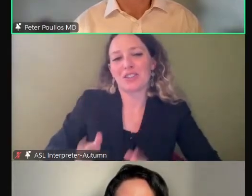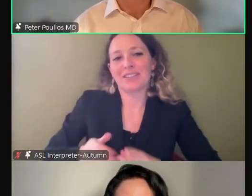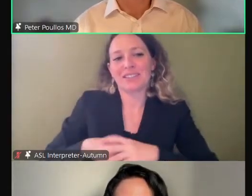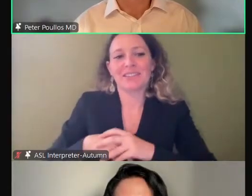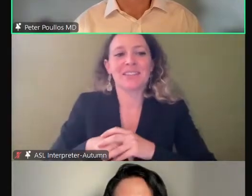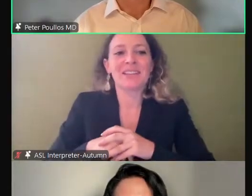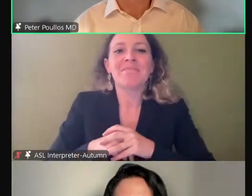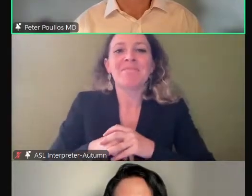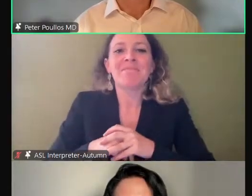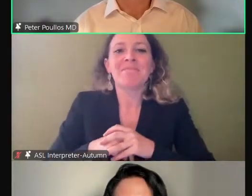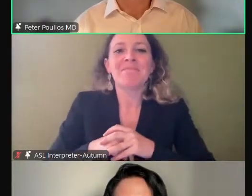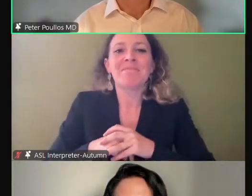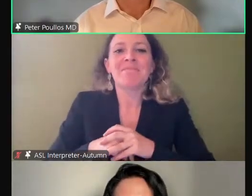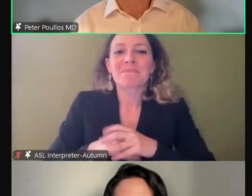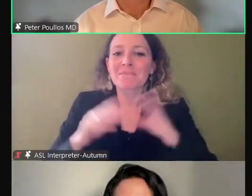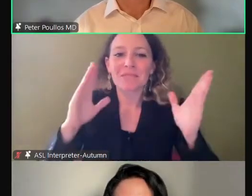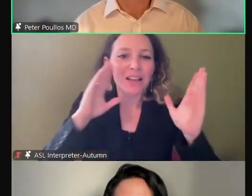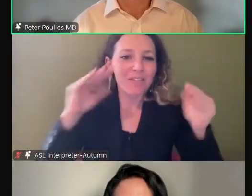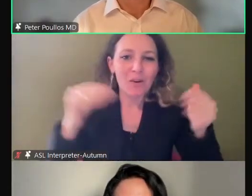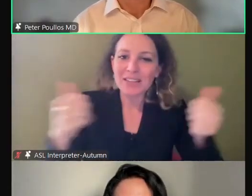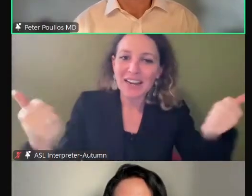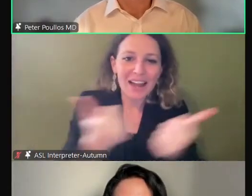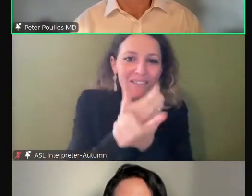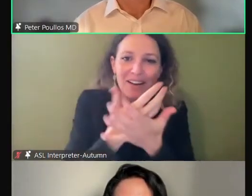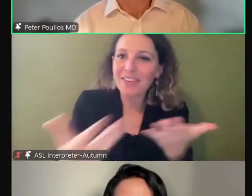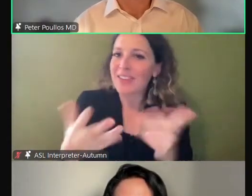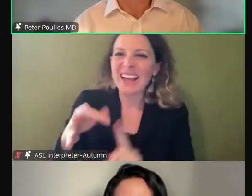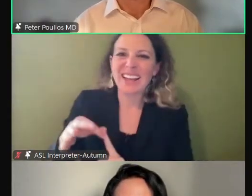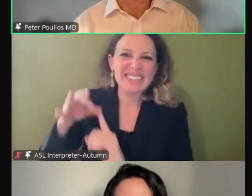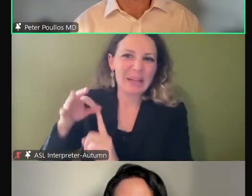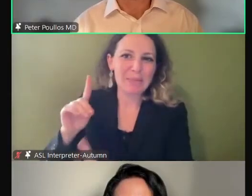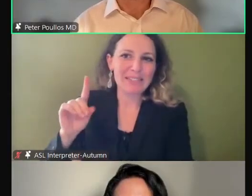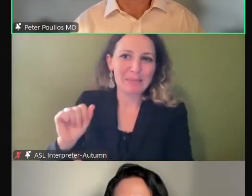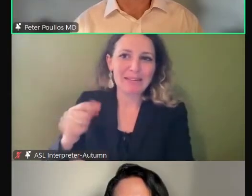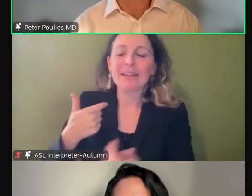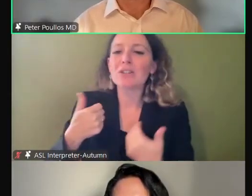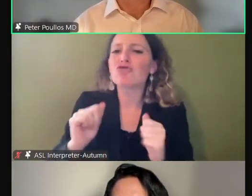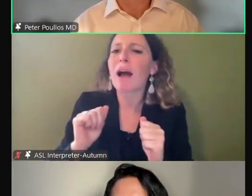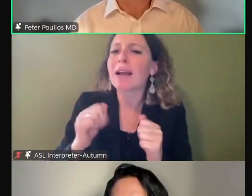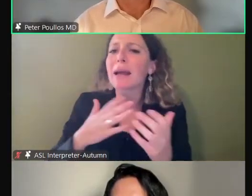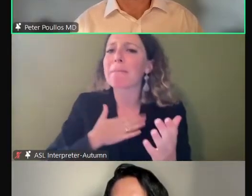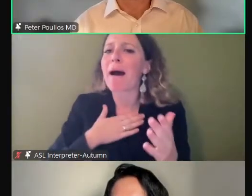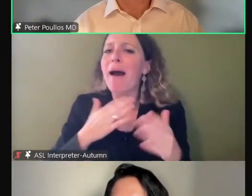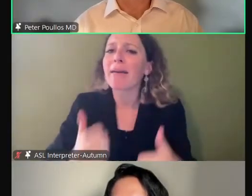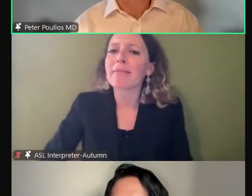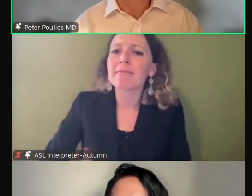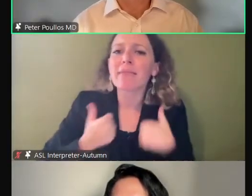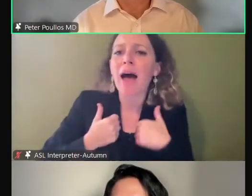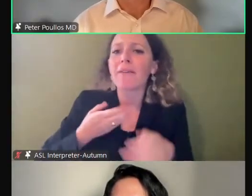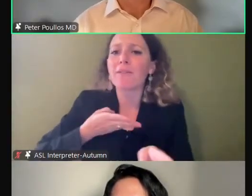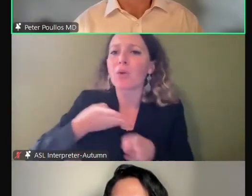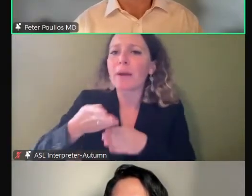pretty much everything. I was just trying to get my life and career back on track.